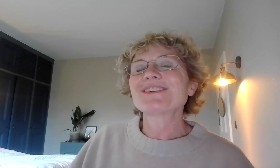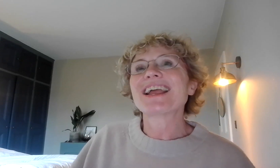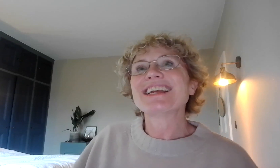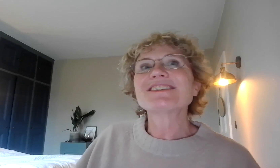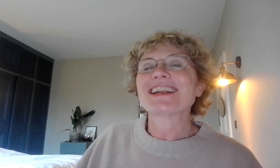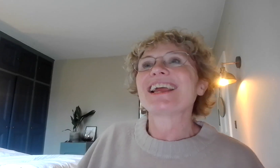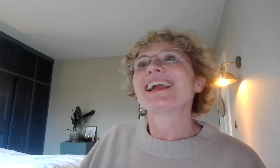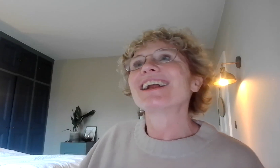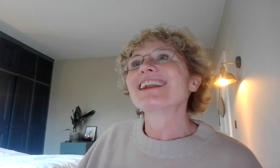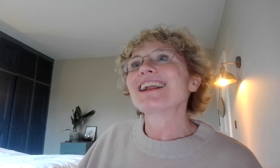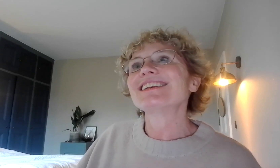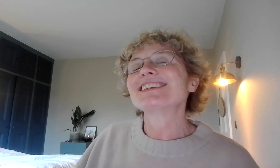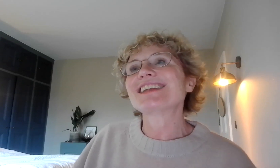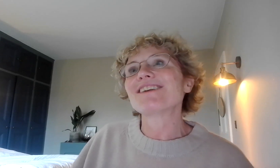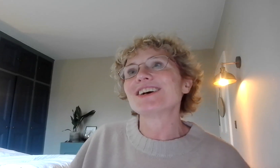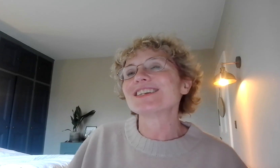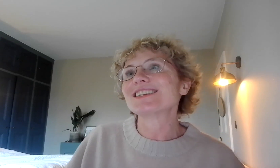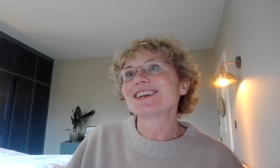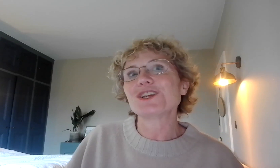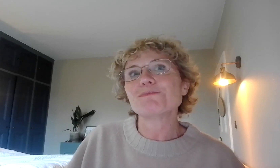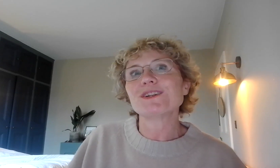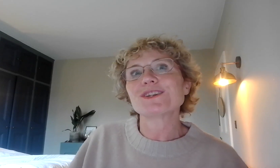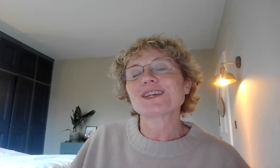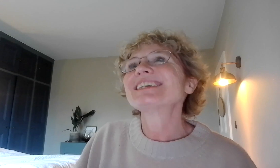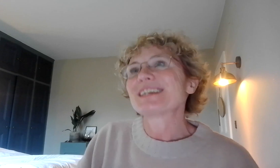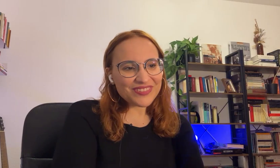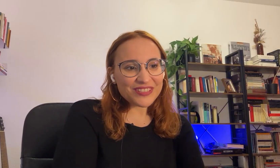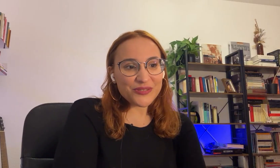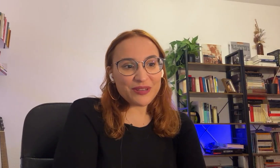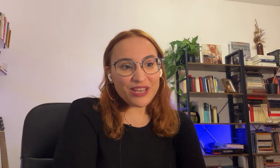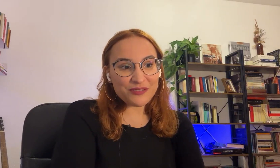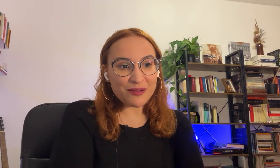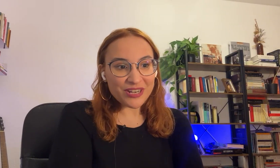just the way it is, really, and it's just as diverse as humans. Today we have someone